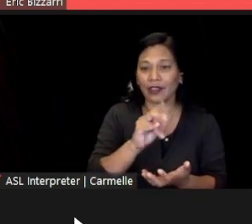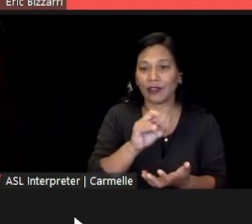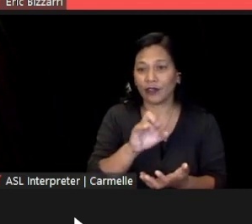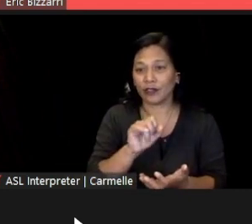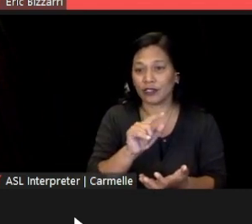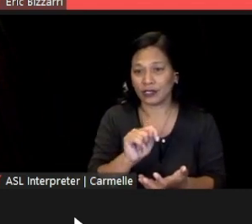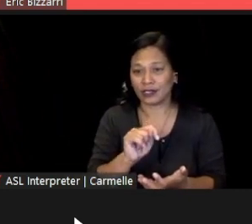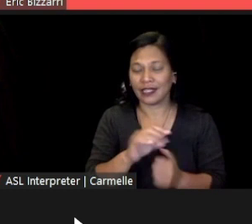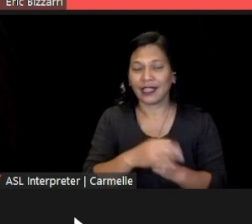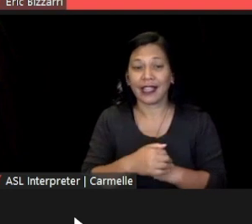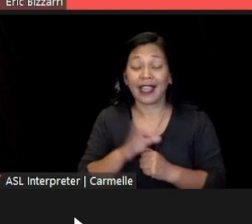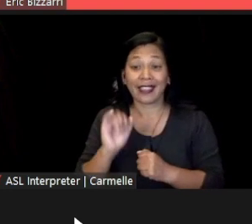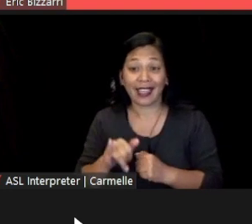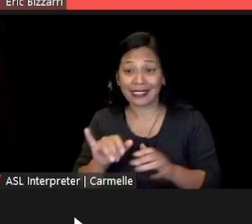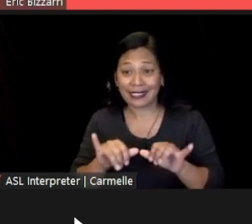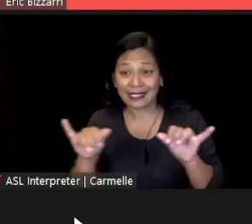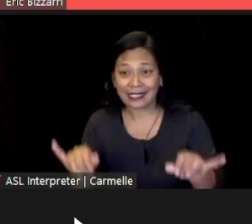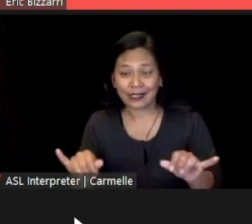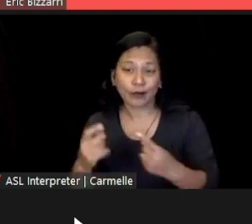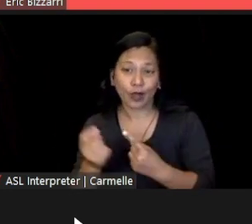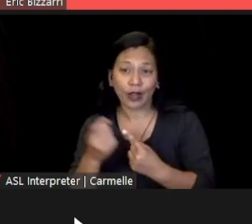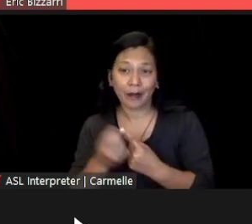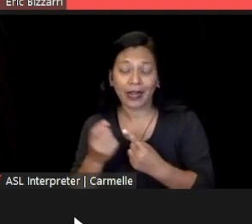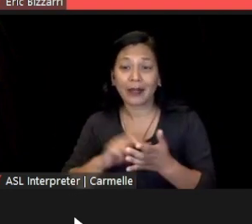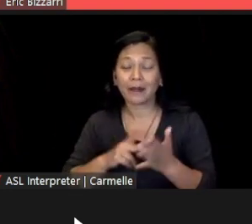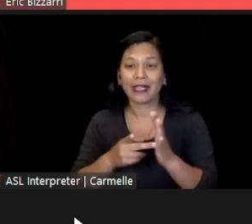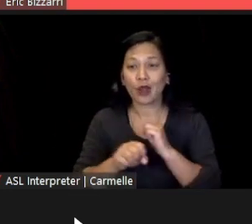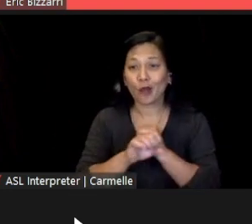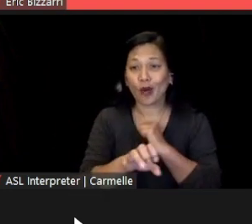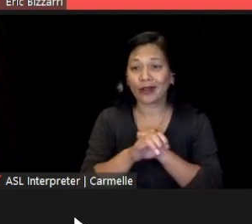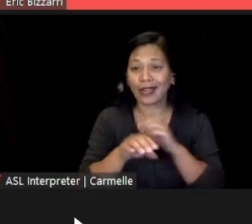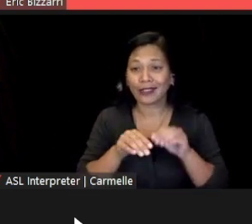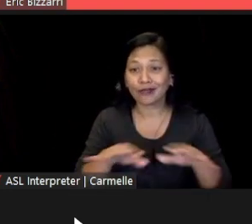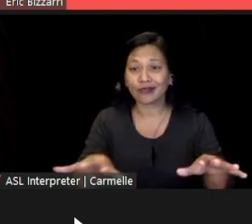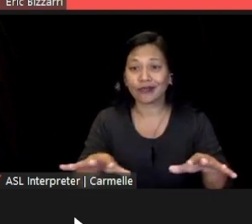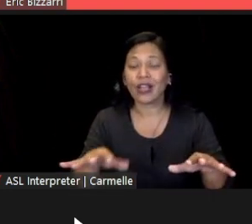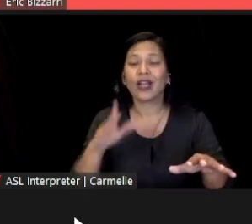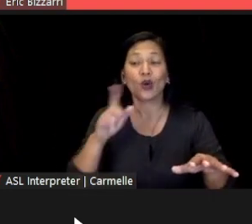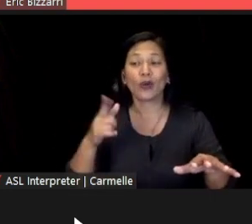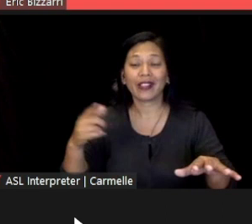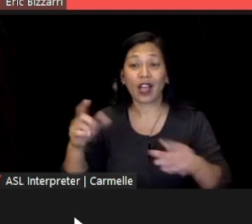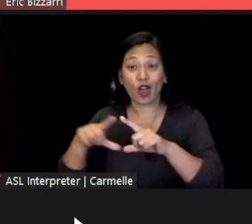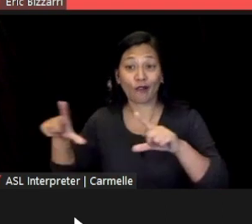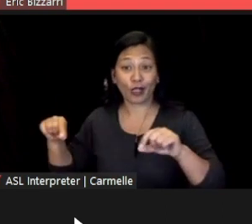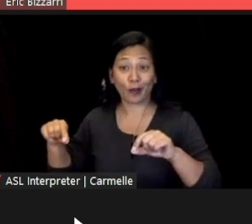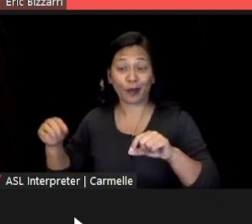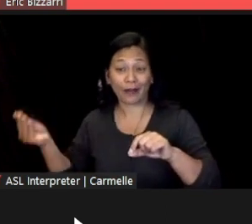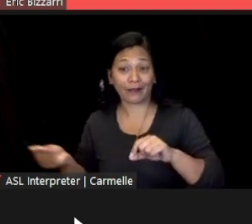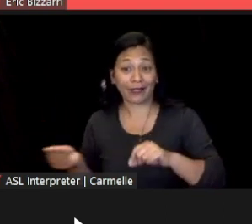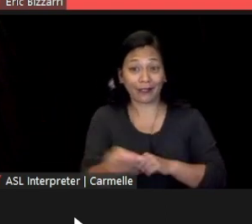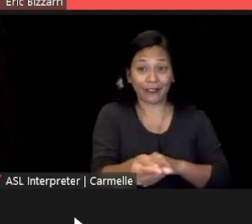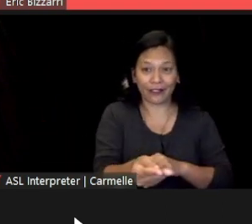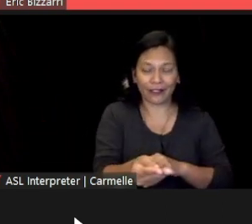This is an automatic system where broadcasters get an envelope of CMF money that will go up or will go down based